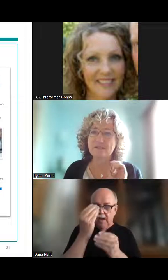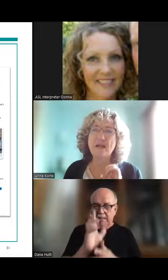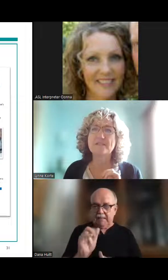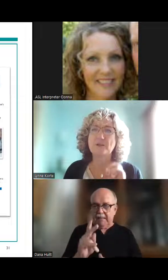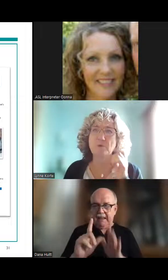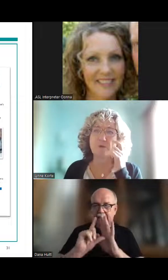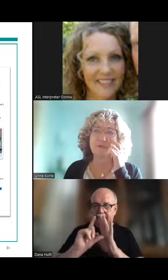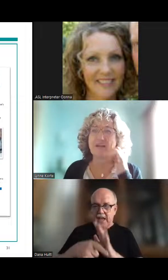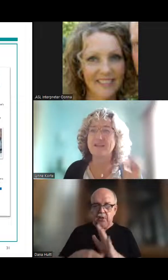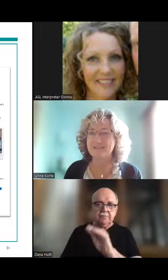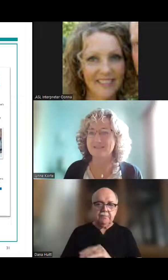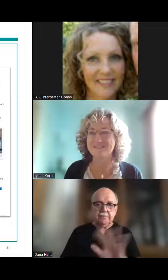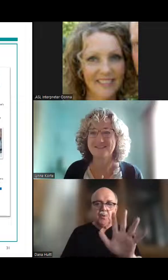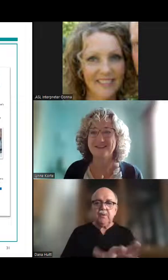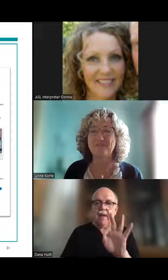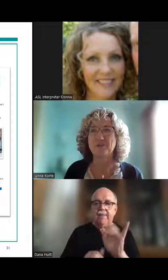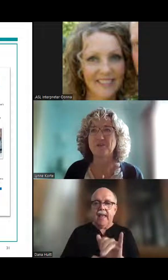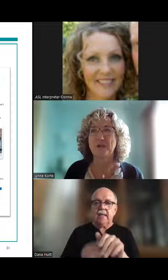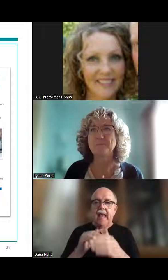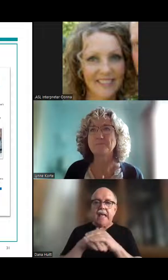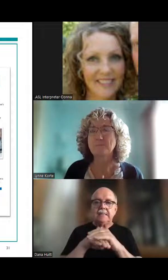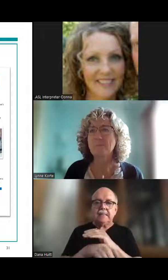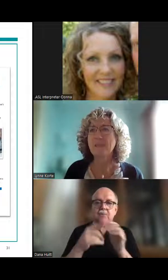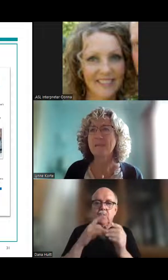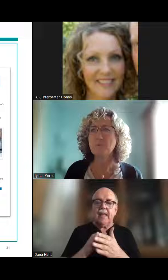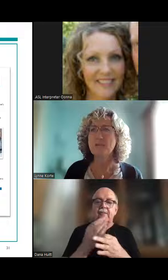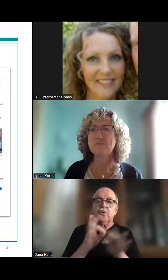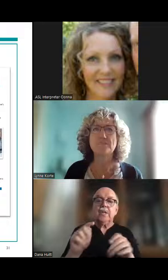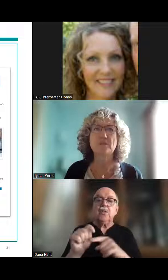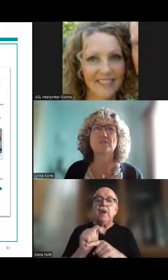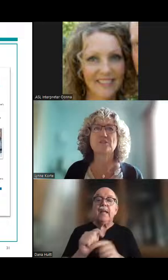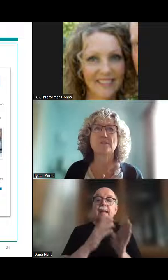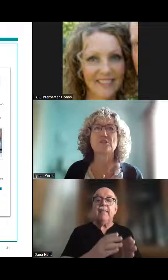Christine Morris: And I do know there is one training company that's working on a Spanish version